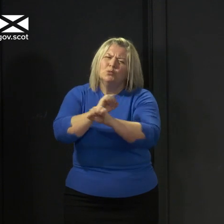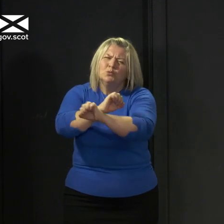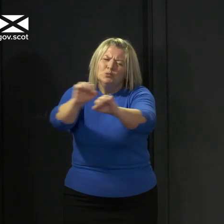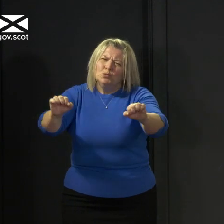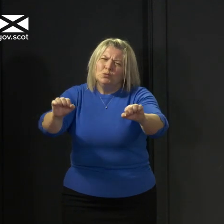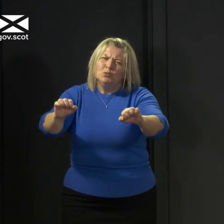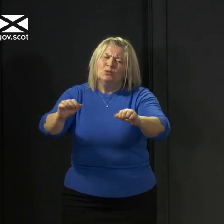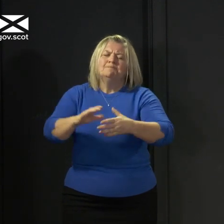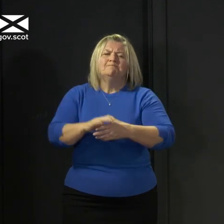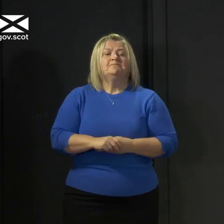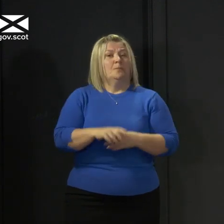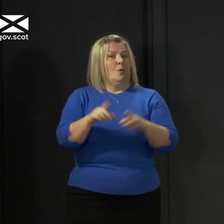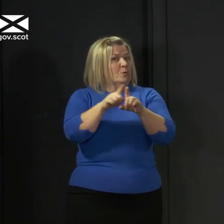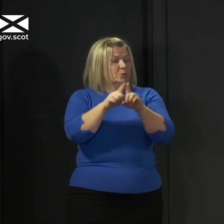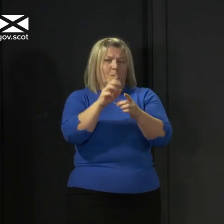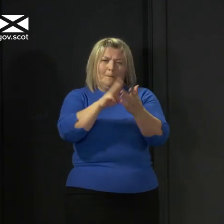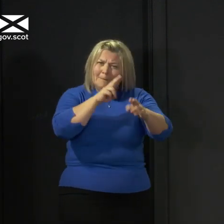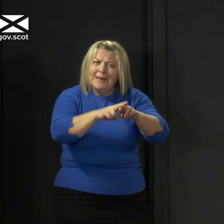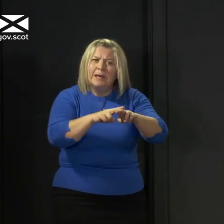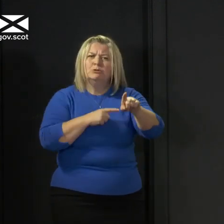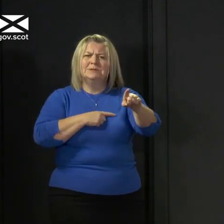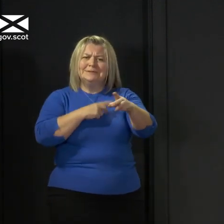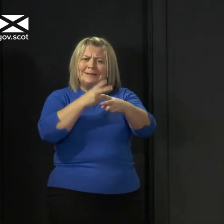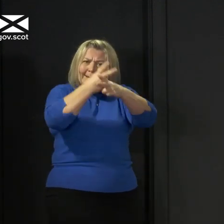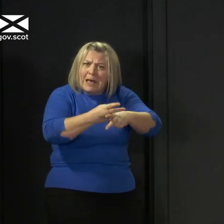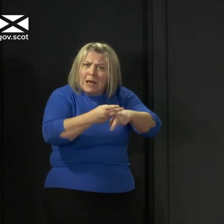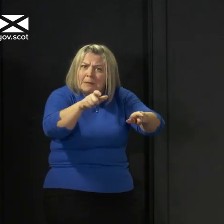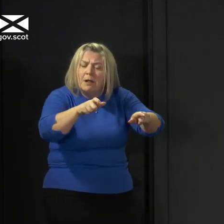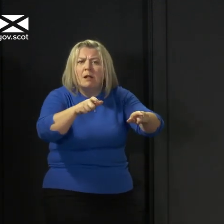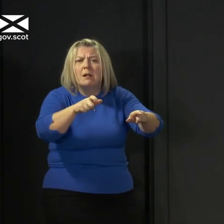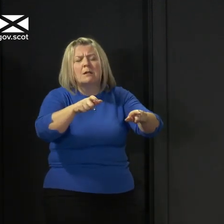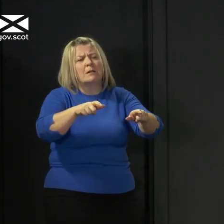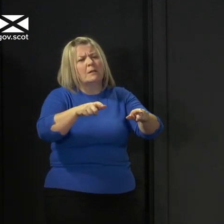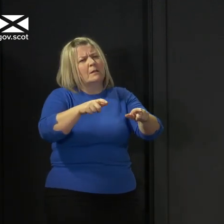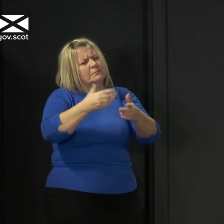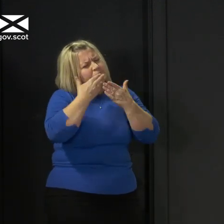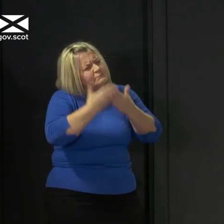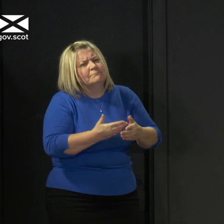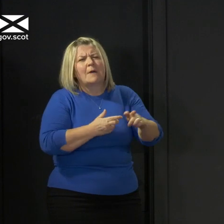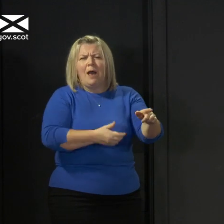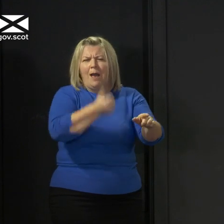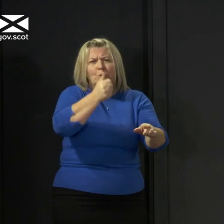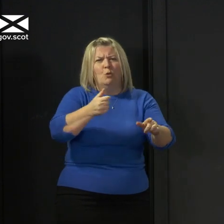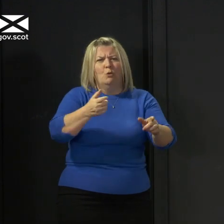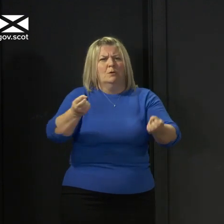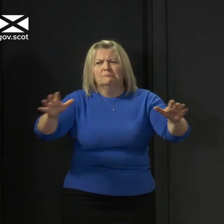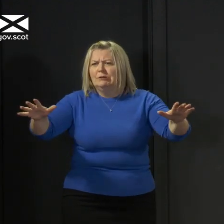you to parents and carers across the country I know that many of you are juggling looking after your children with work and other caring